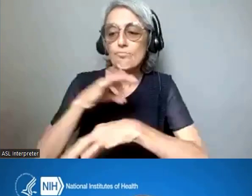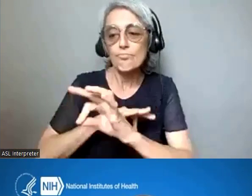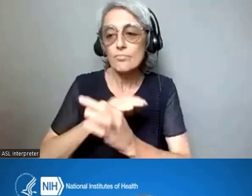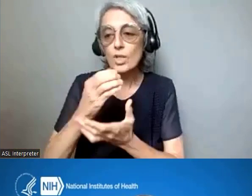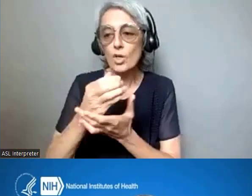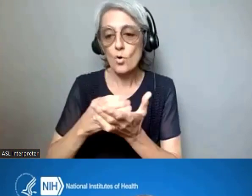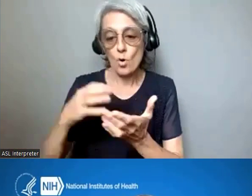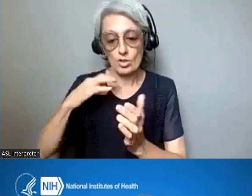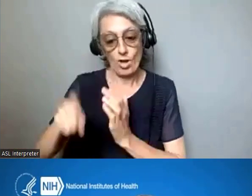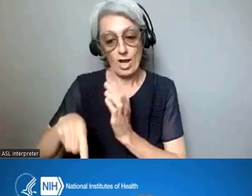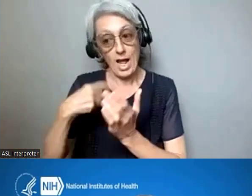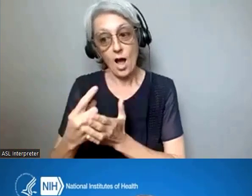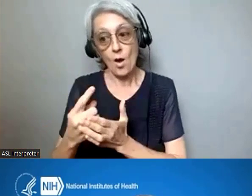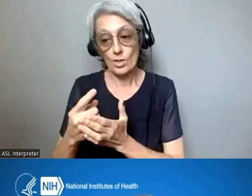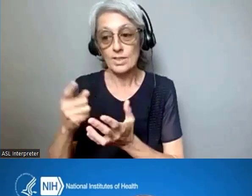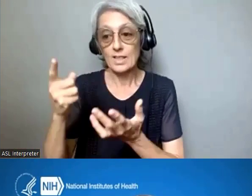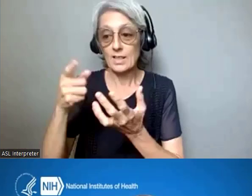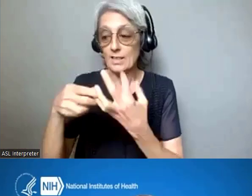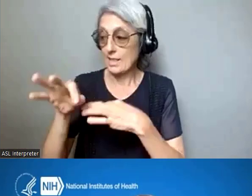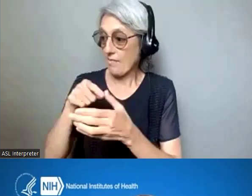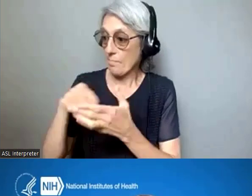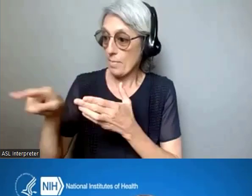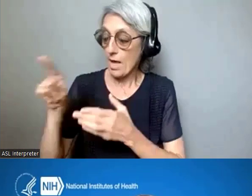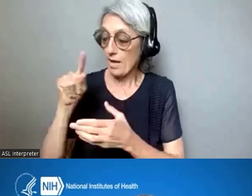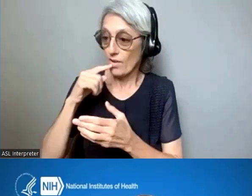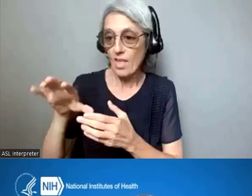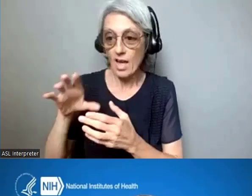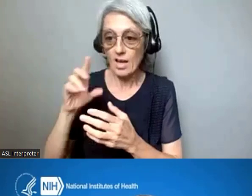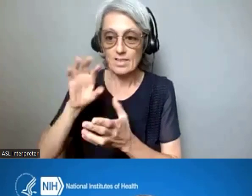is also welcome but must be justified.